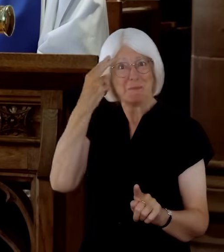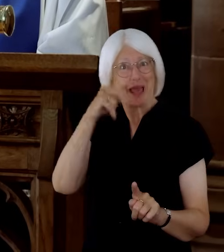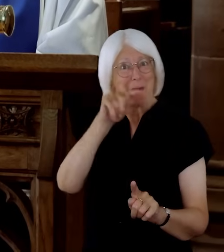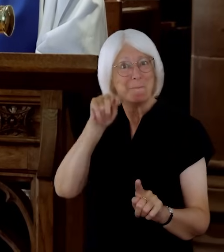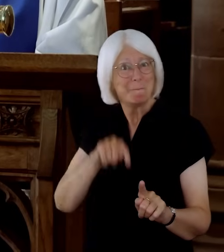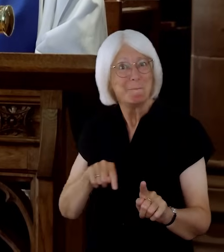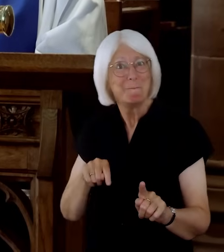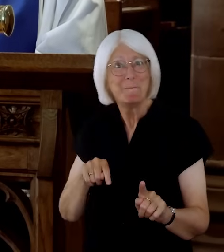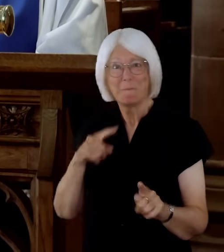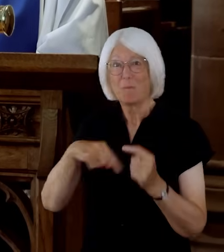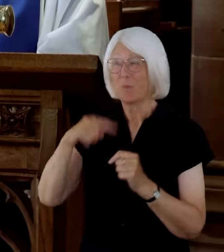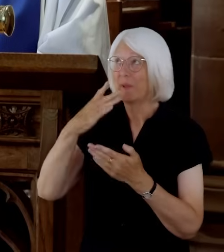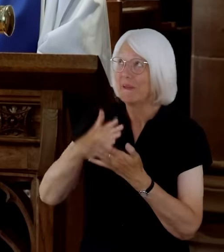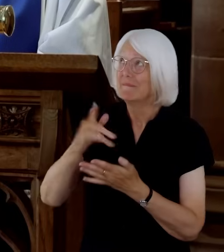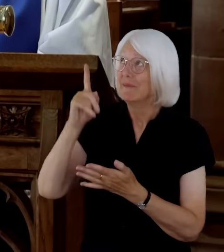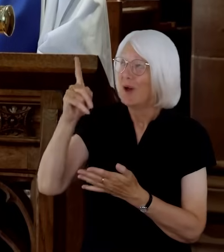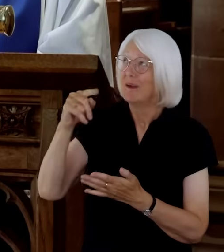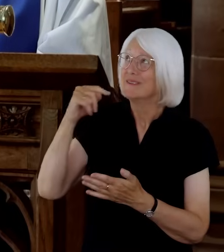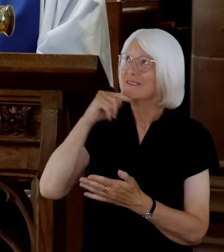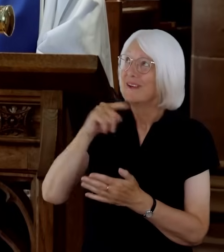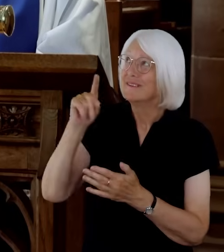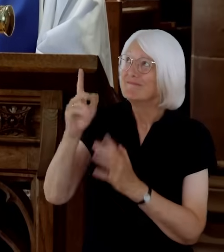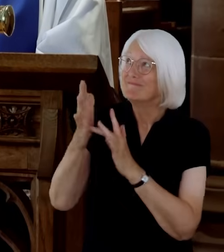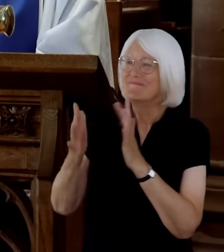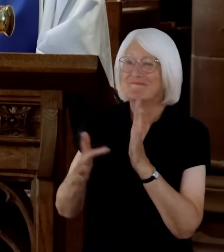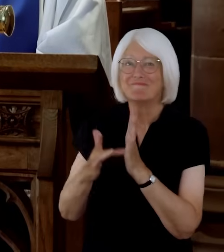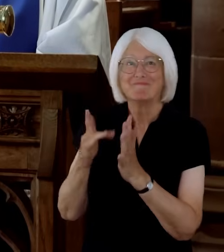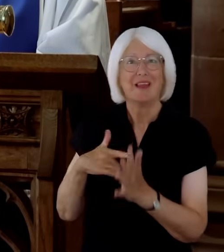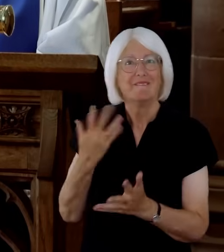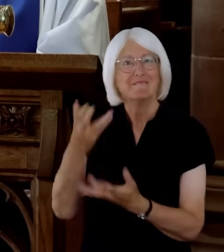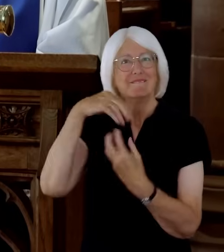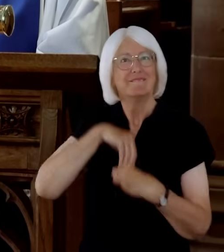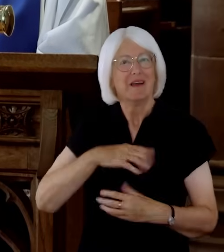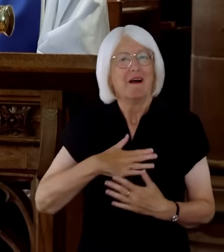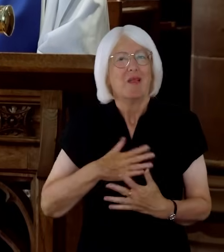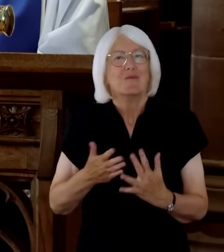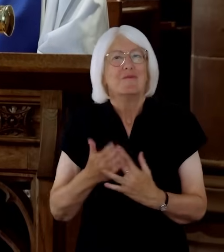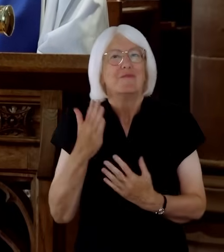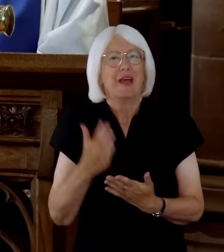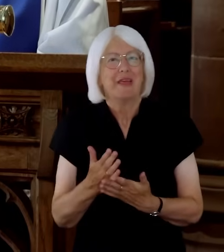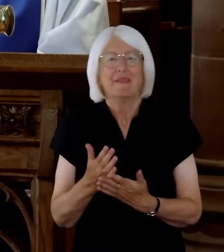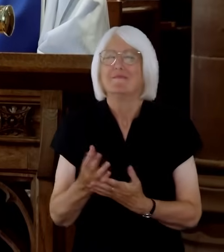We believe in God the Son who lives in our hearts through faith and fills us with his love.